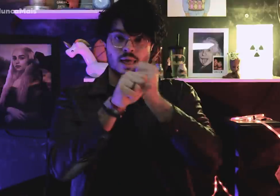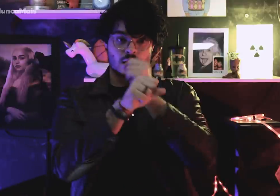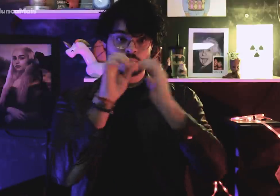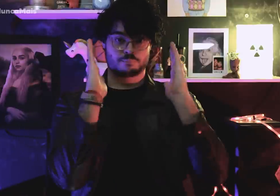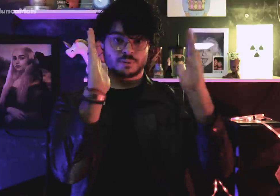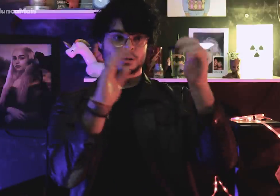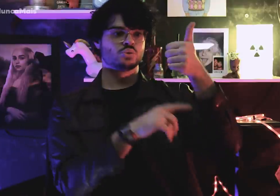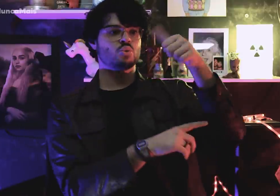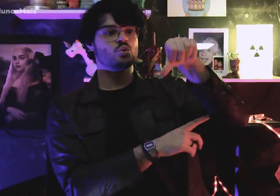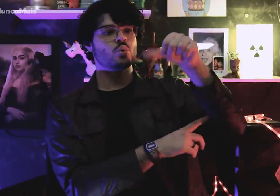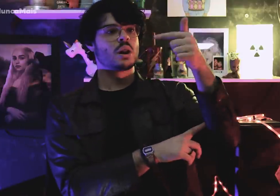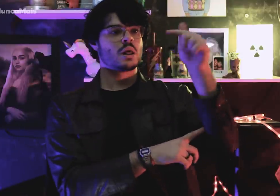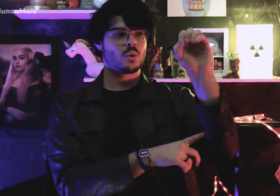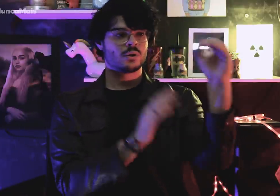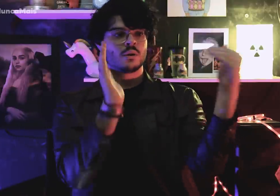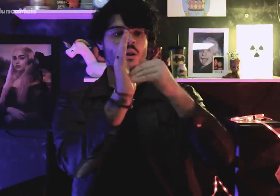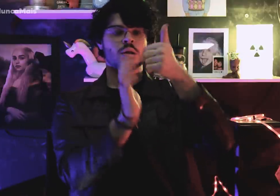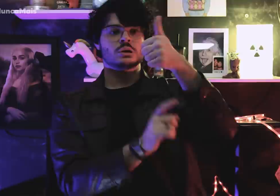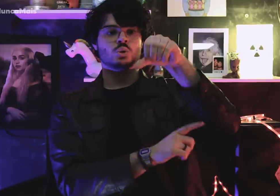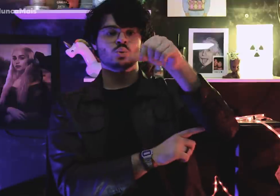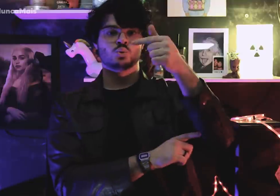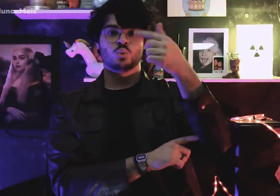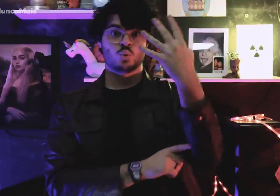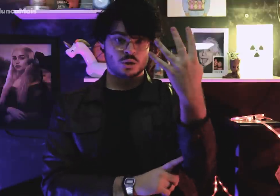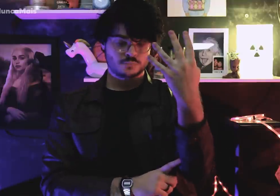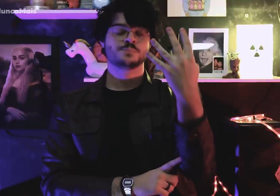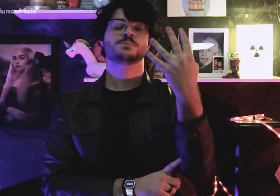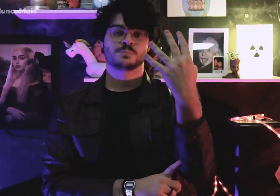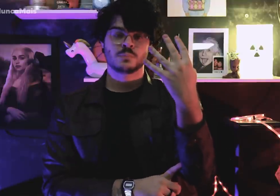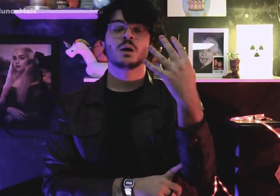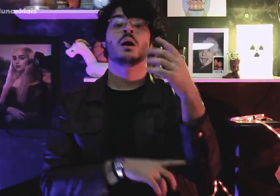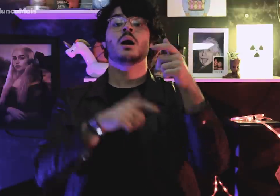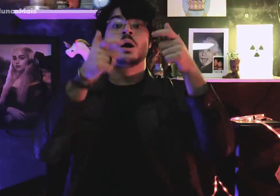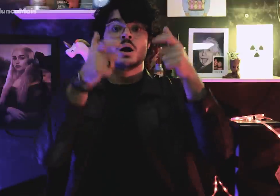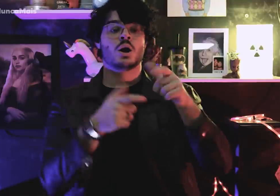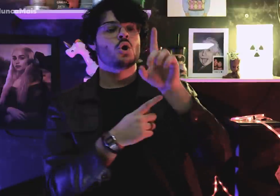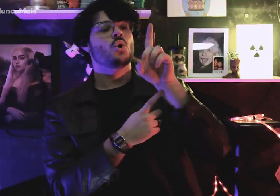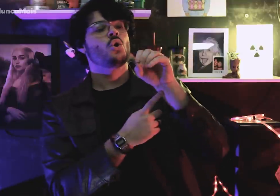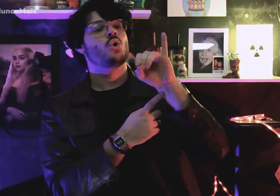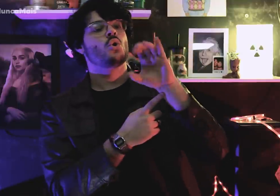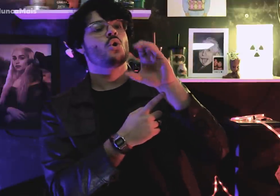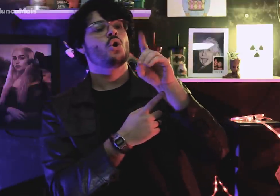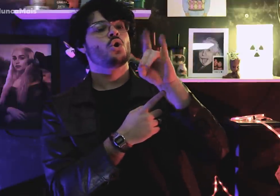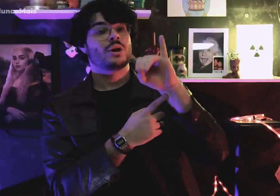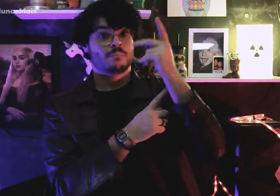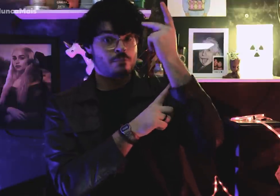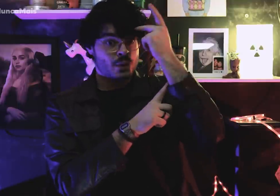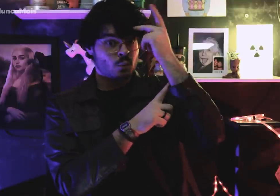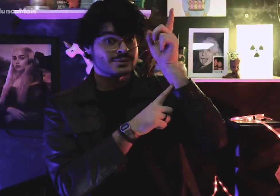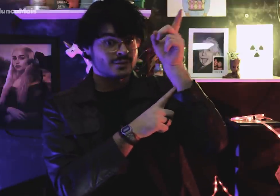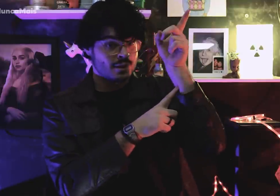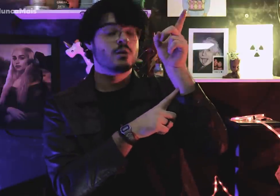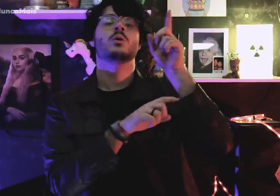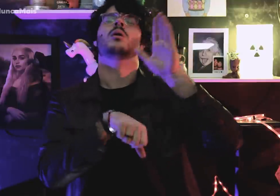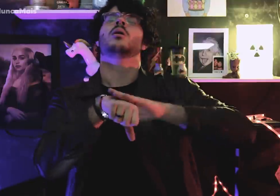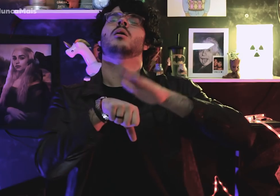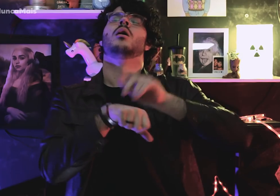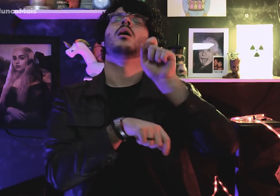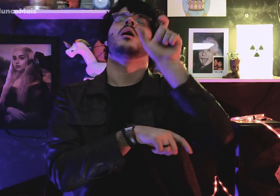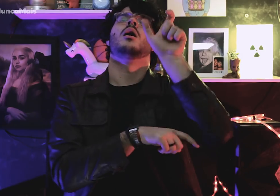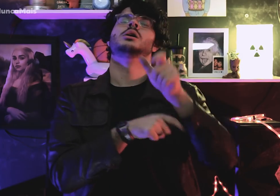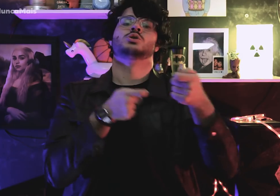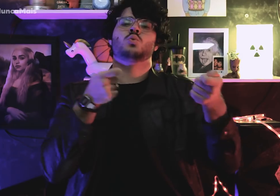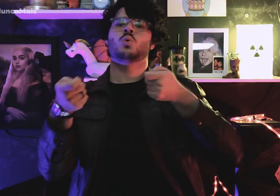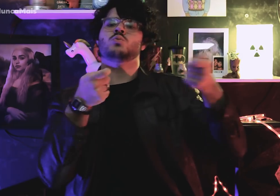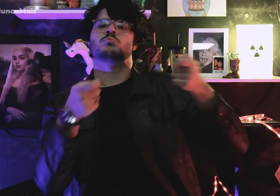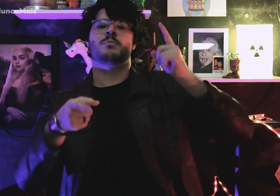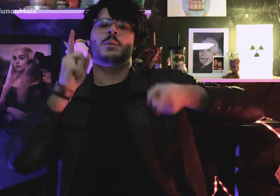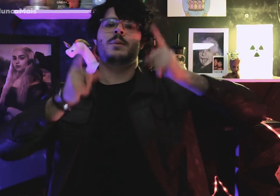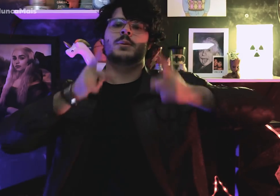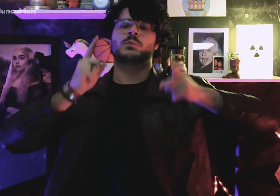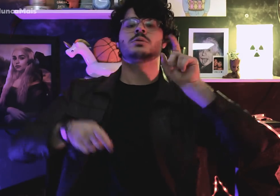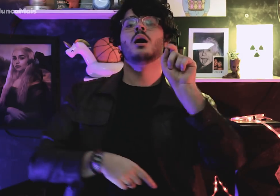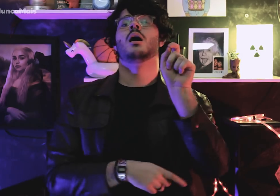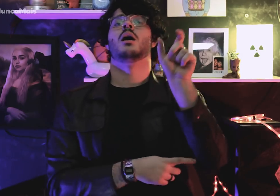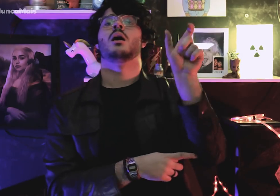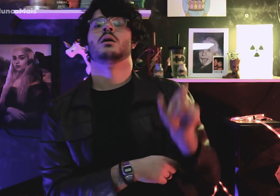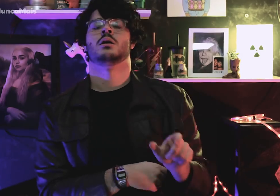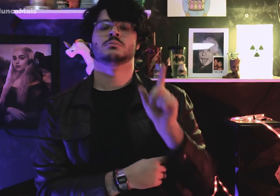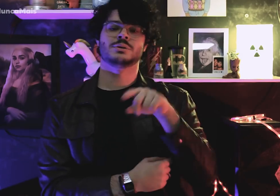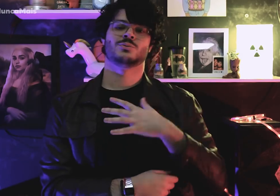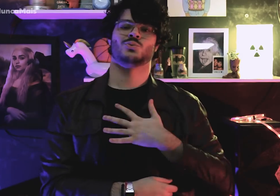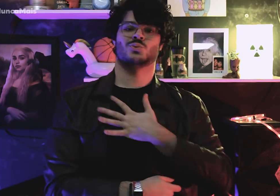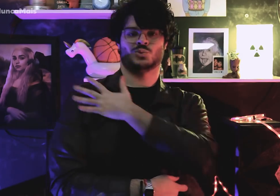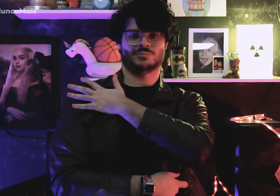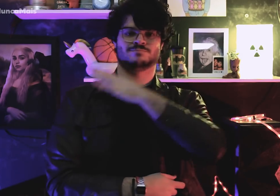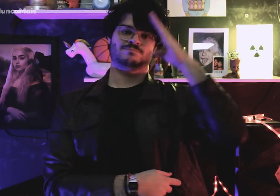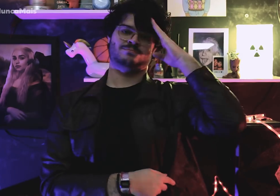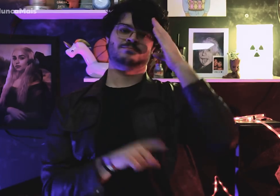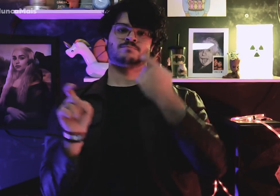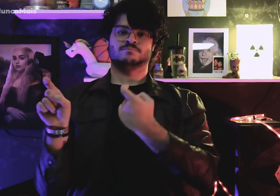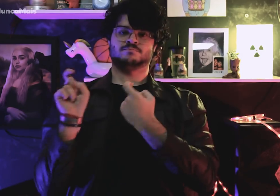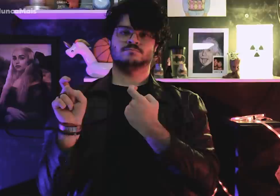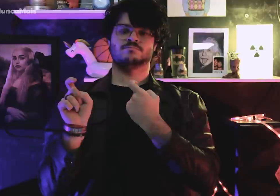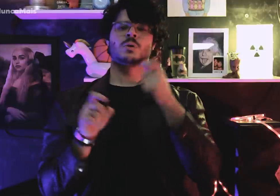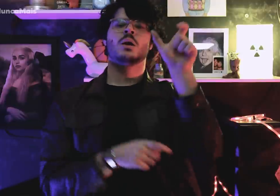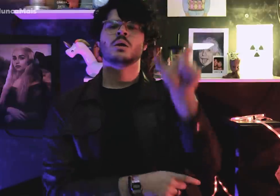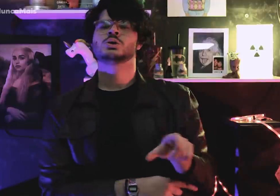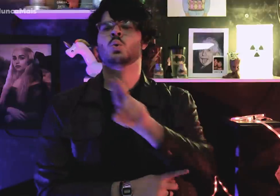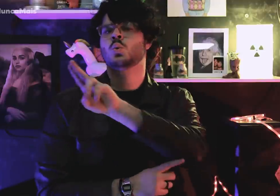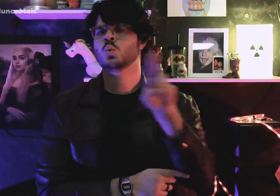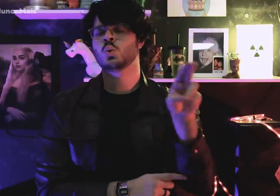Between 1970 and 1974 the ex-DOI-CODI chief from São Paulo, led by the Colonel of the Army,